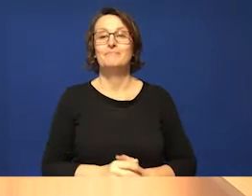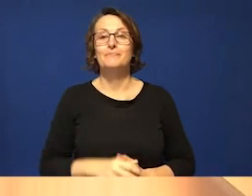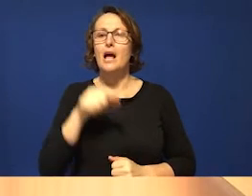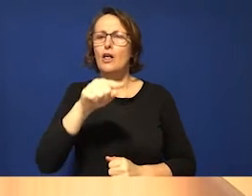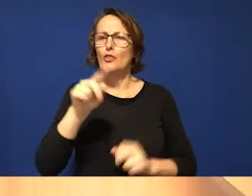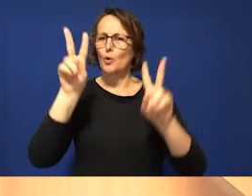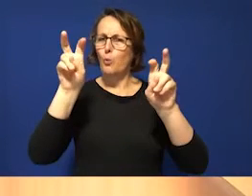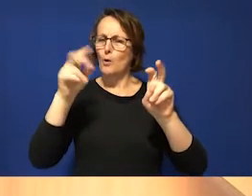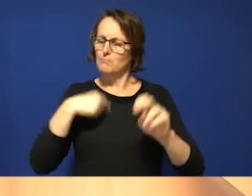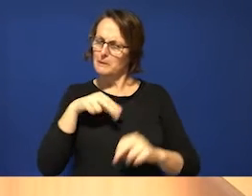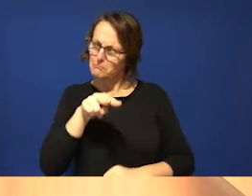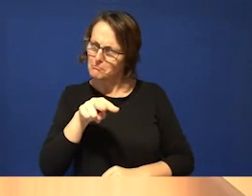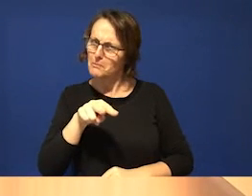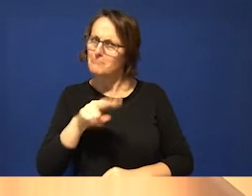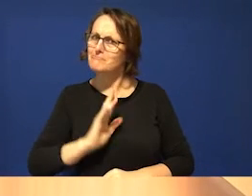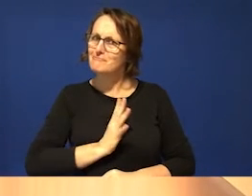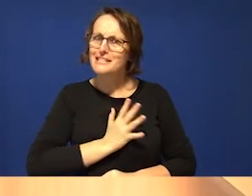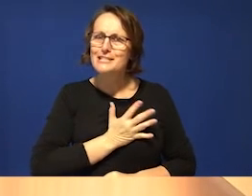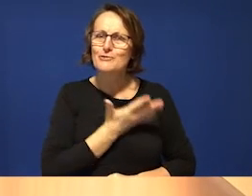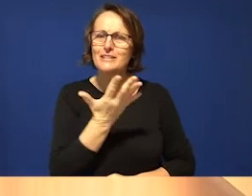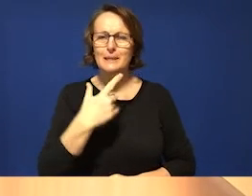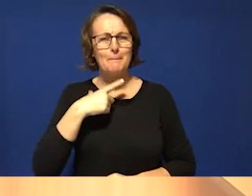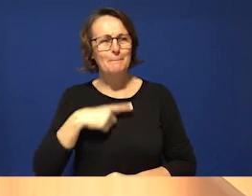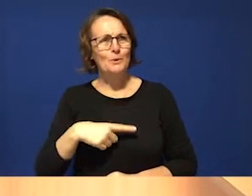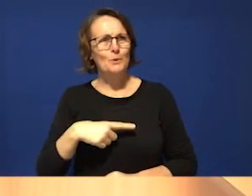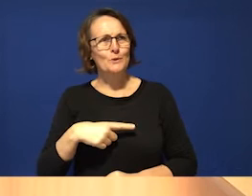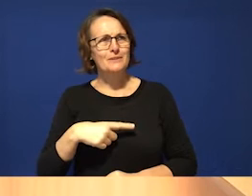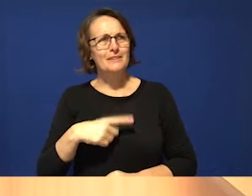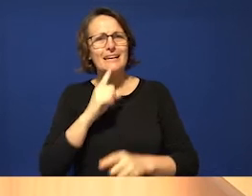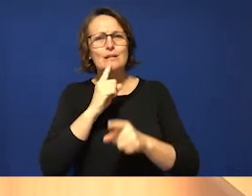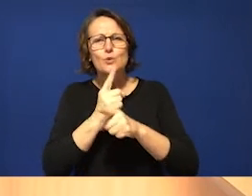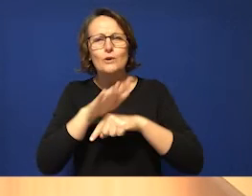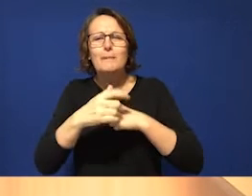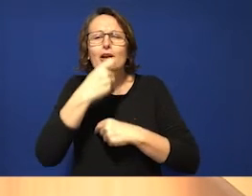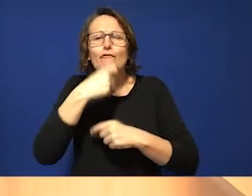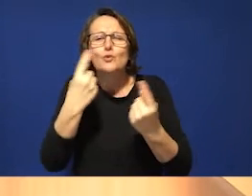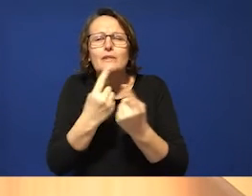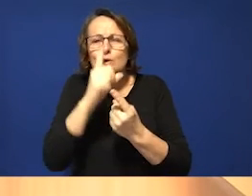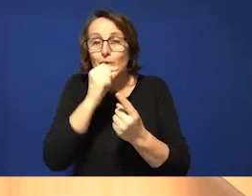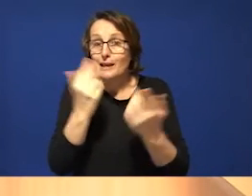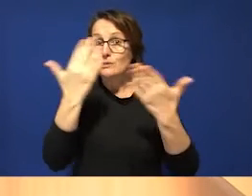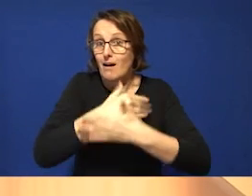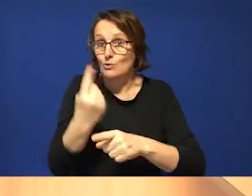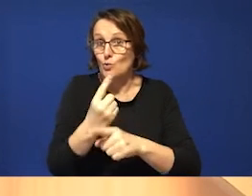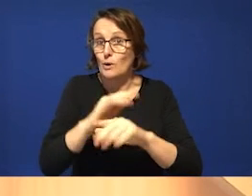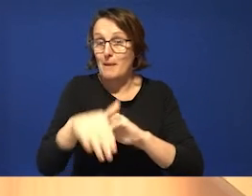This quote jumped out at me because it captures a number of themes that I think we can talk about this evening.